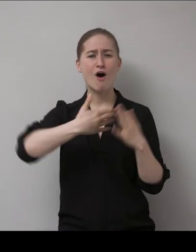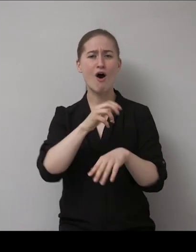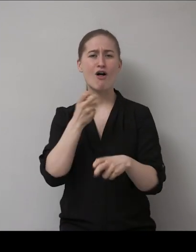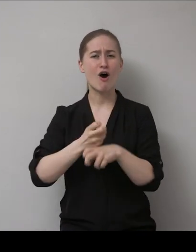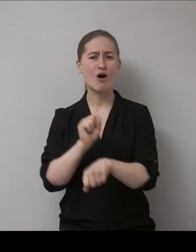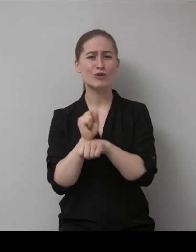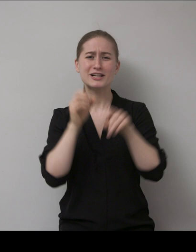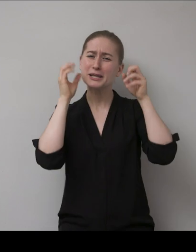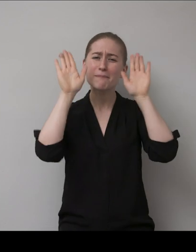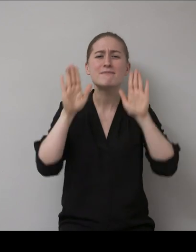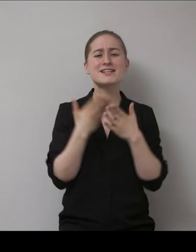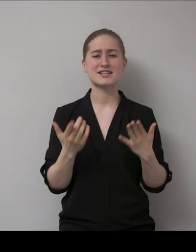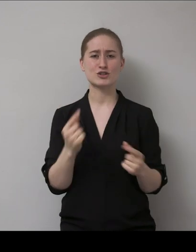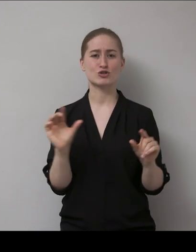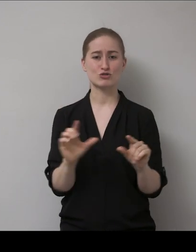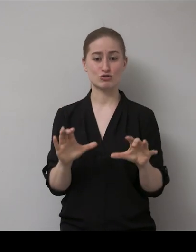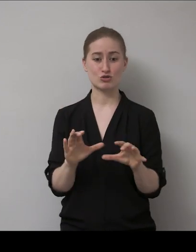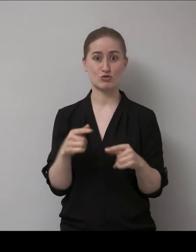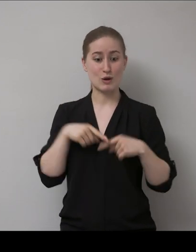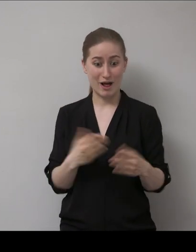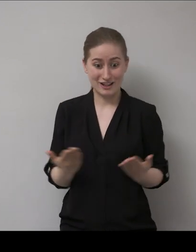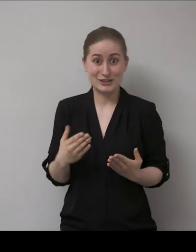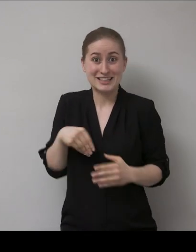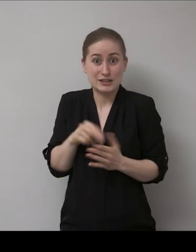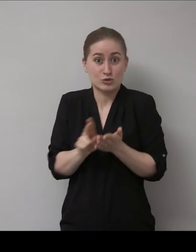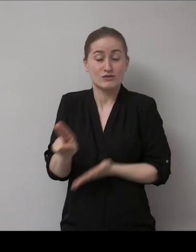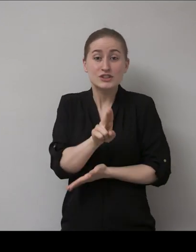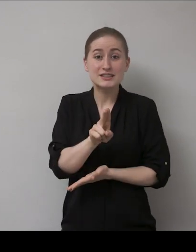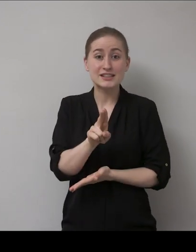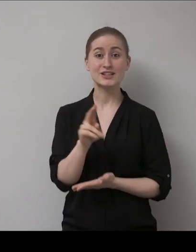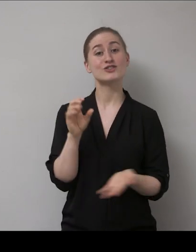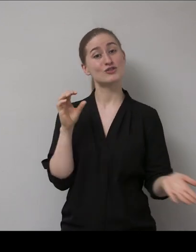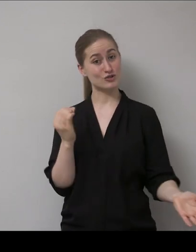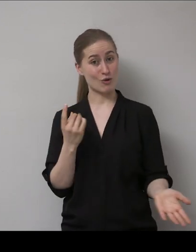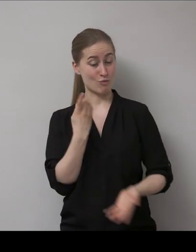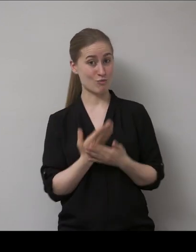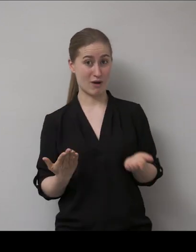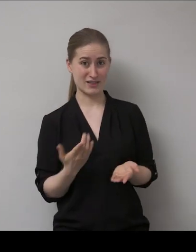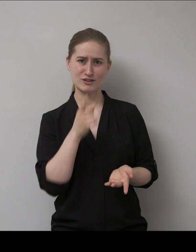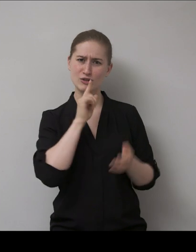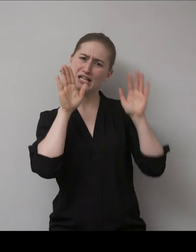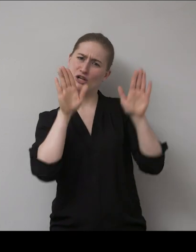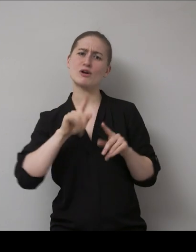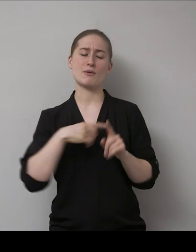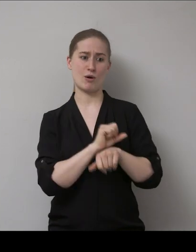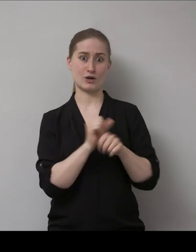and the amazing things that you've been doing throughout your time here at the university. And so, one of the things that's really great about working with all of you